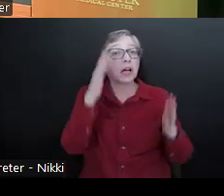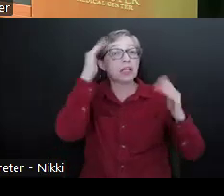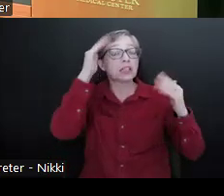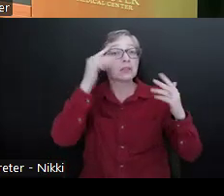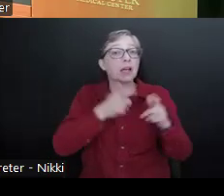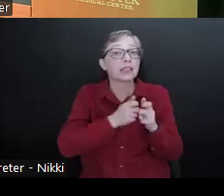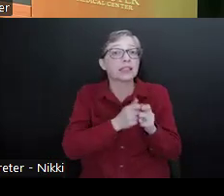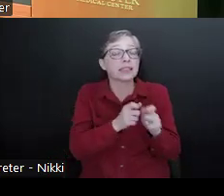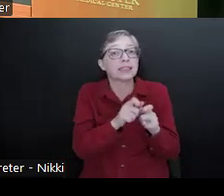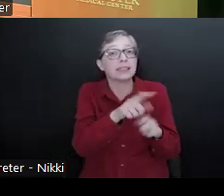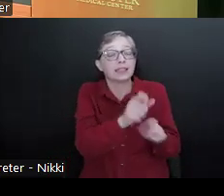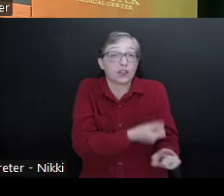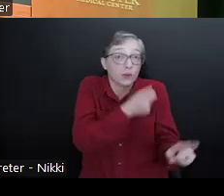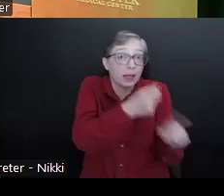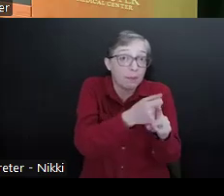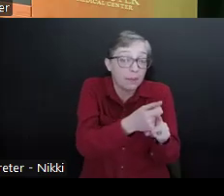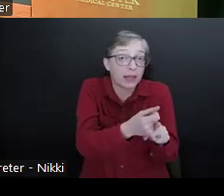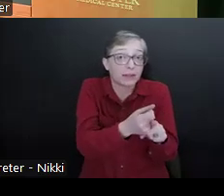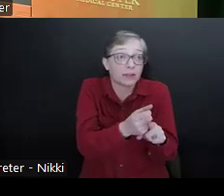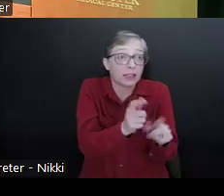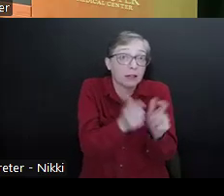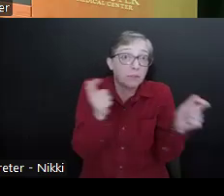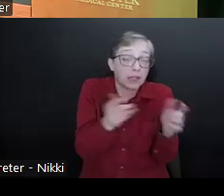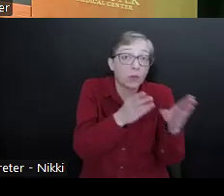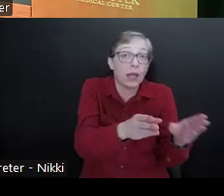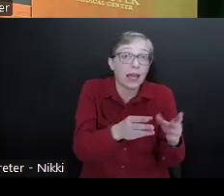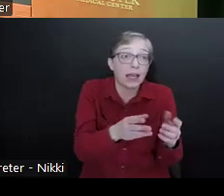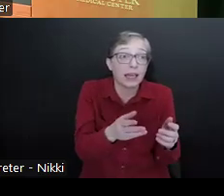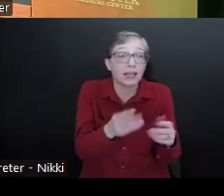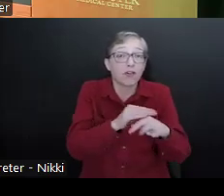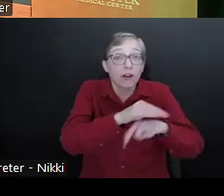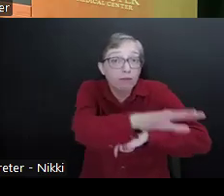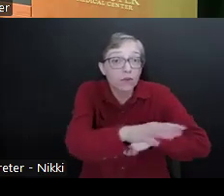intervention or a person-toperson intervention where there's a lot of provider time but you can